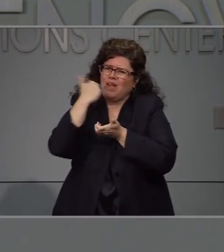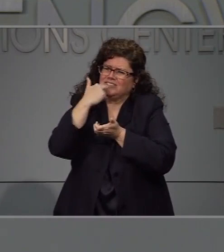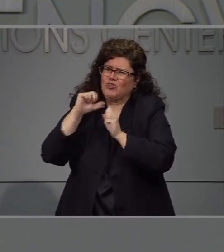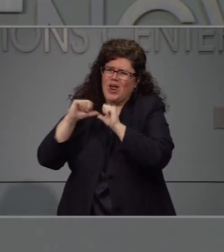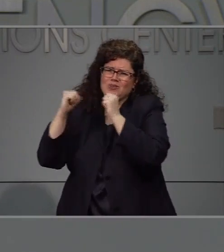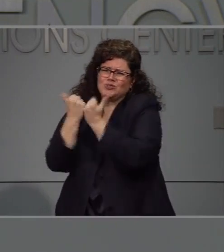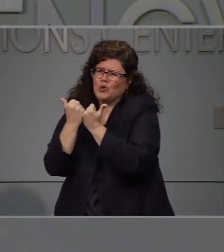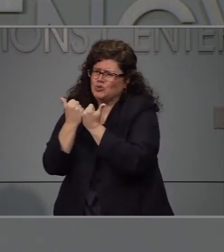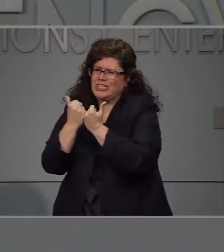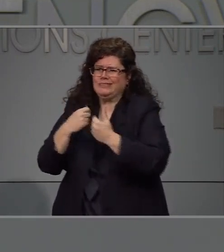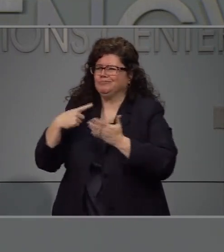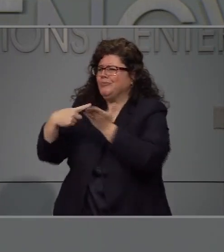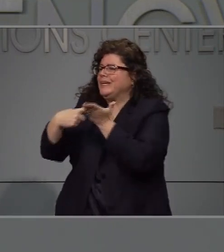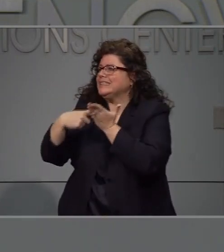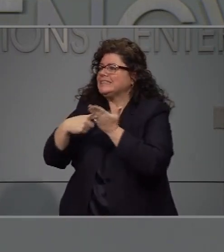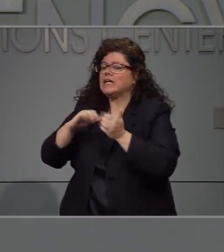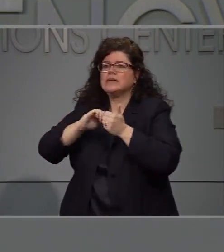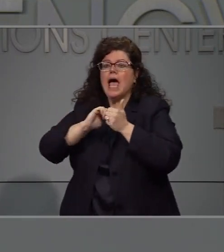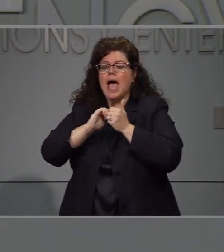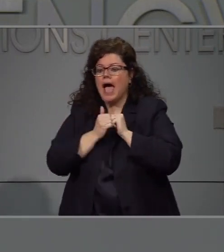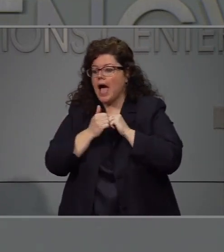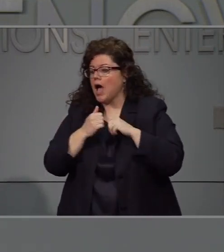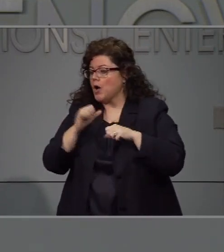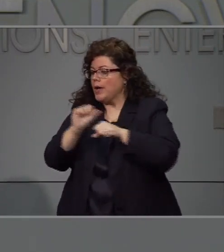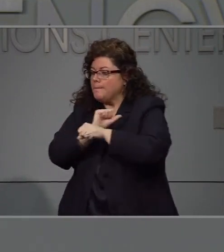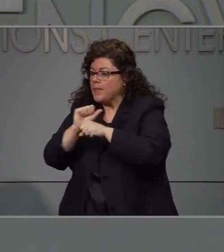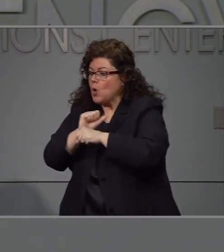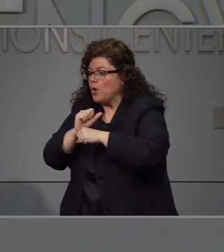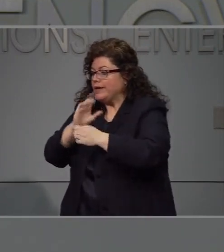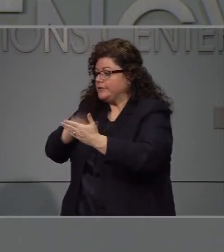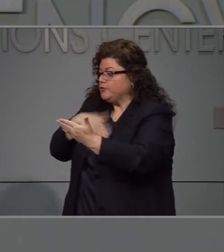TO CODIFIED IN THE EXECUTIVE ORDER TO MAKE SURE THAT WE'RE SETTING A FLOOR A MINIMUM THAT EVERYONE NEEDED TO FOLLOW AND